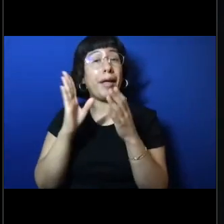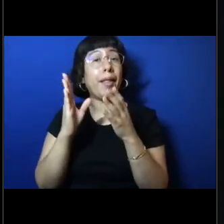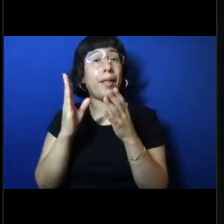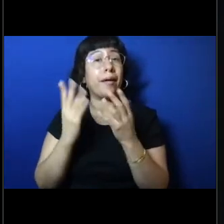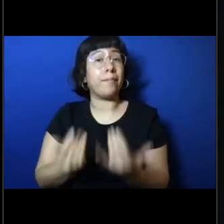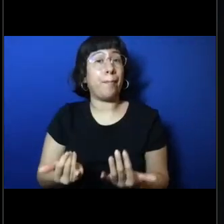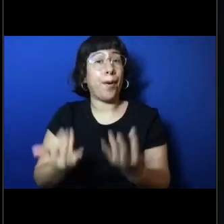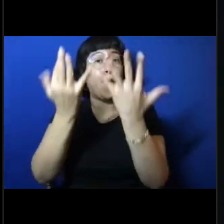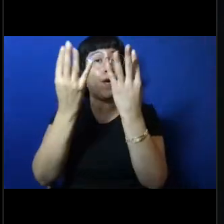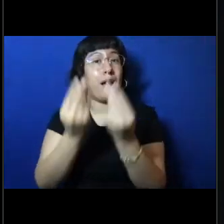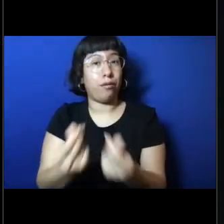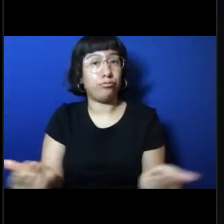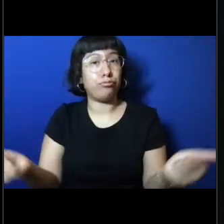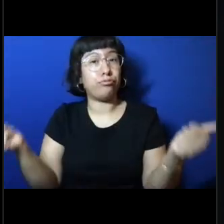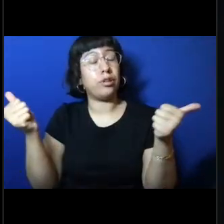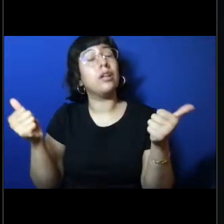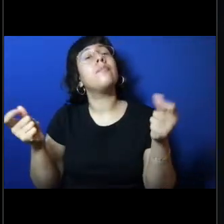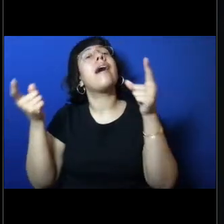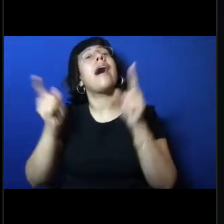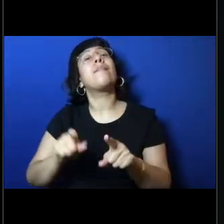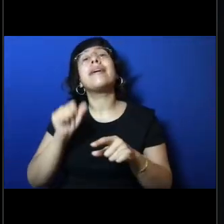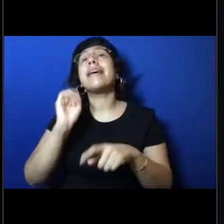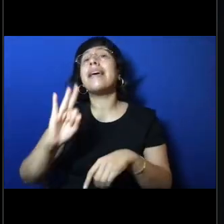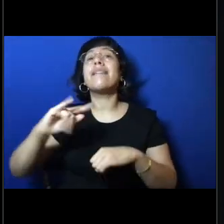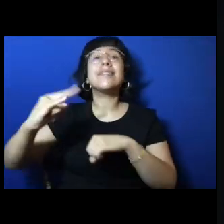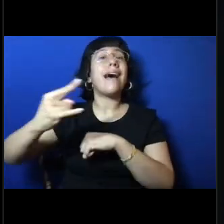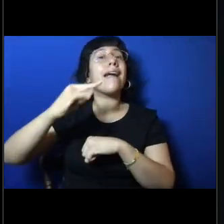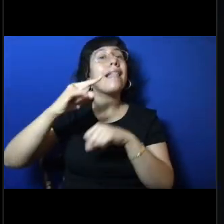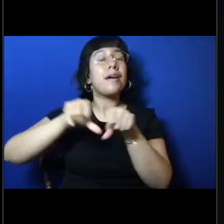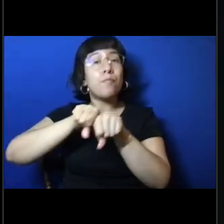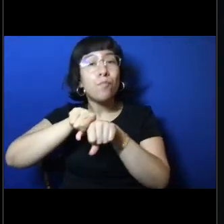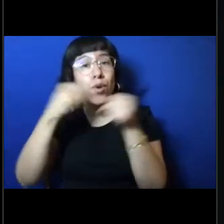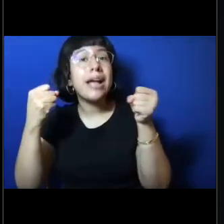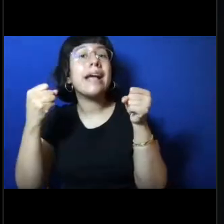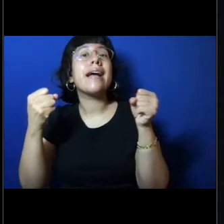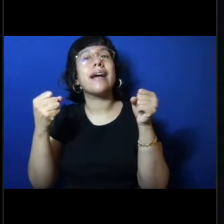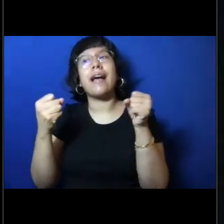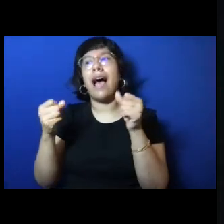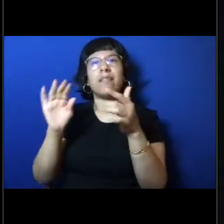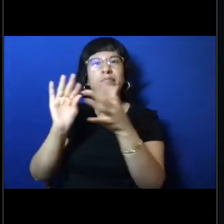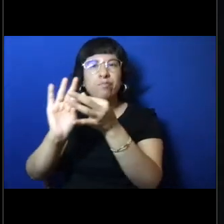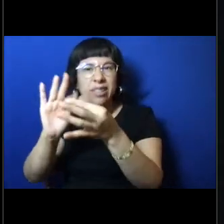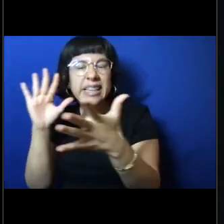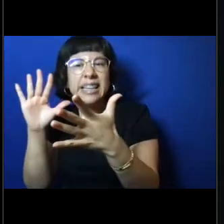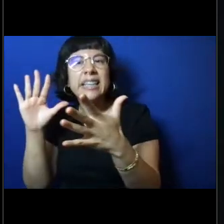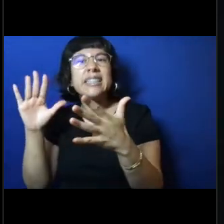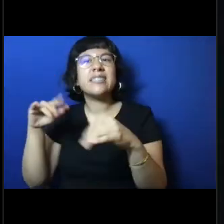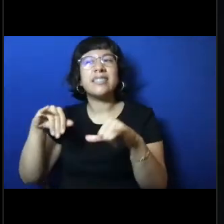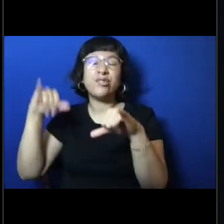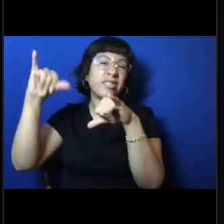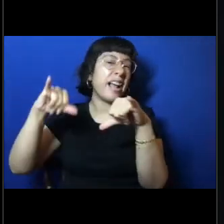And so what they do is they actually retain enough fuel on that upper stage of the rocket, so that they return it to earth, so that it will burn up and